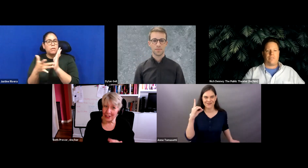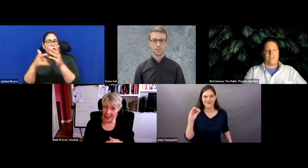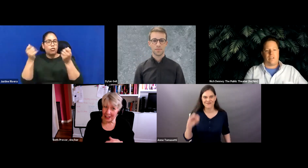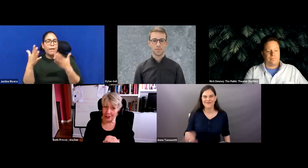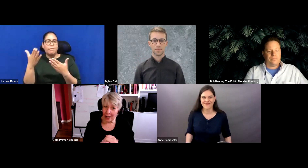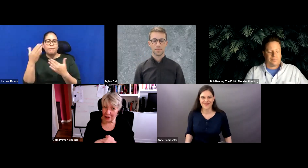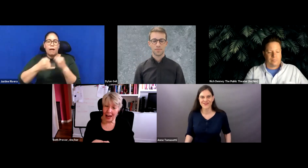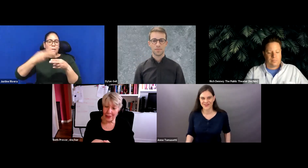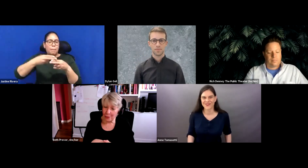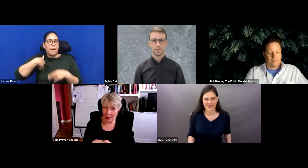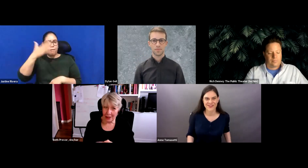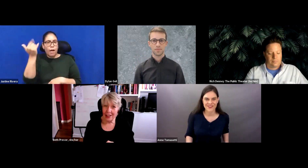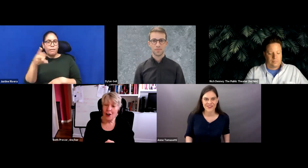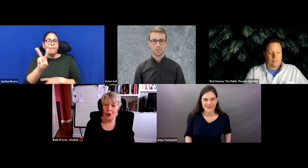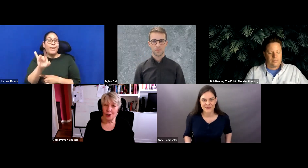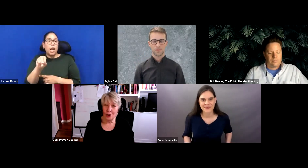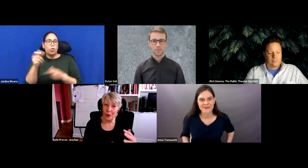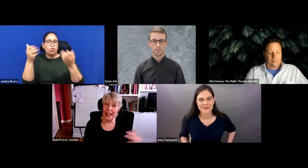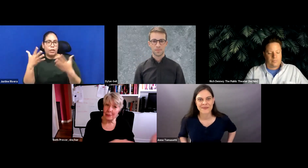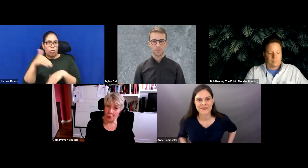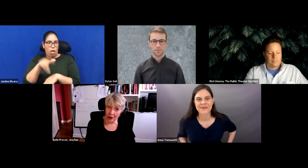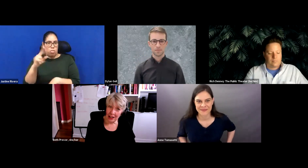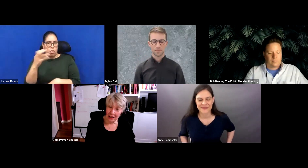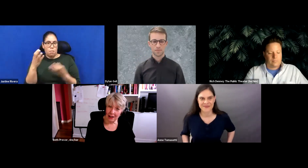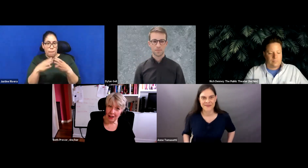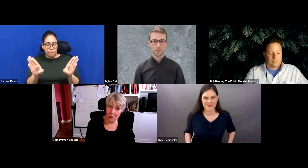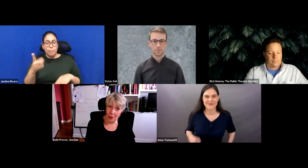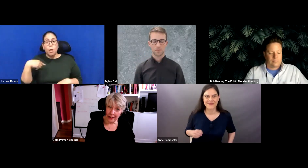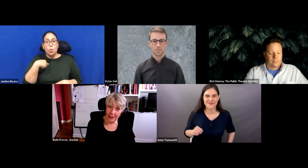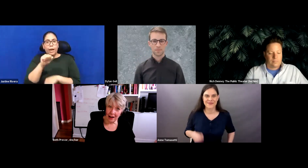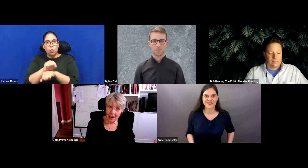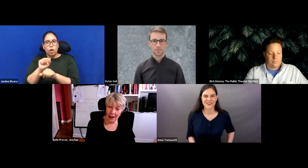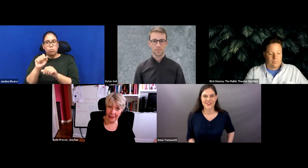Video director at The Public, who we had been working with on